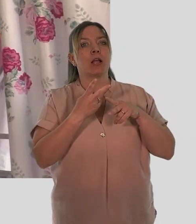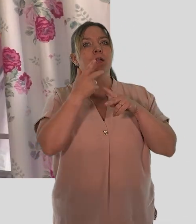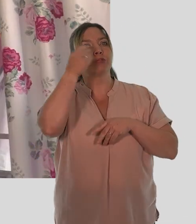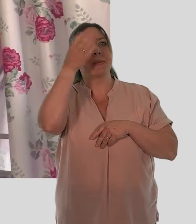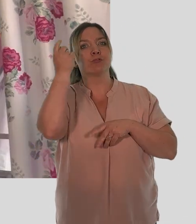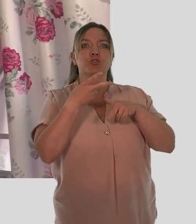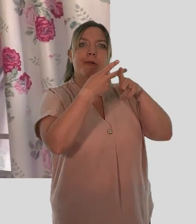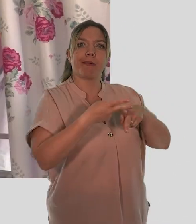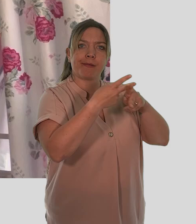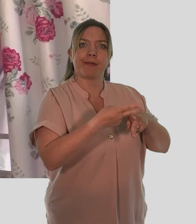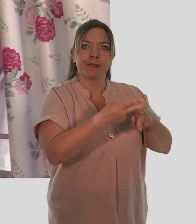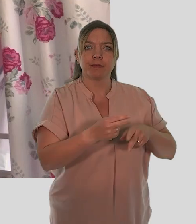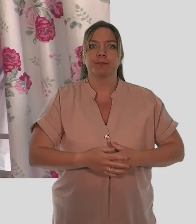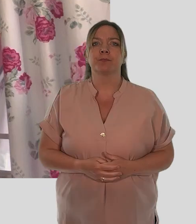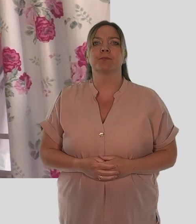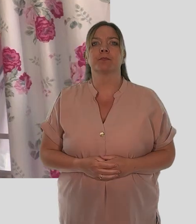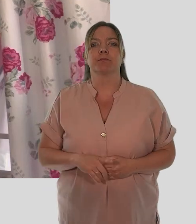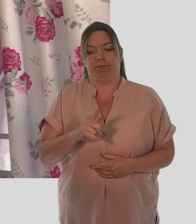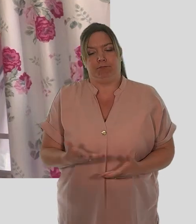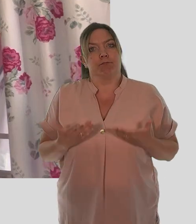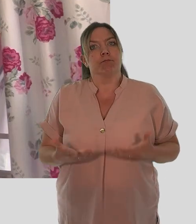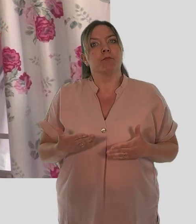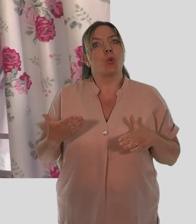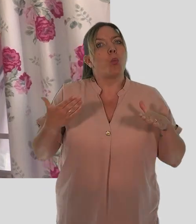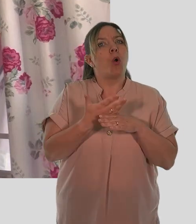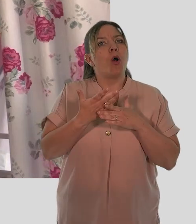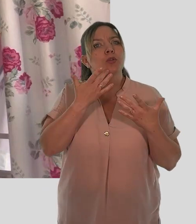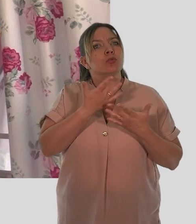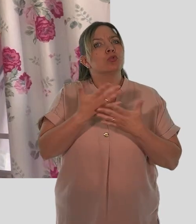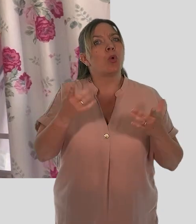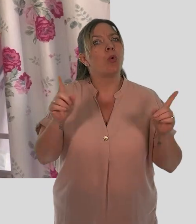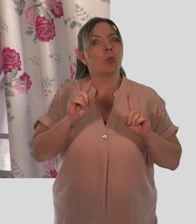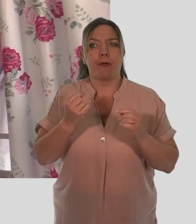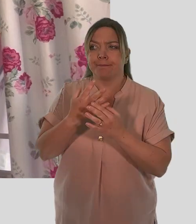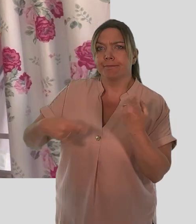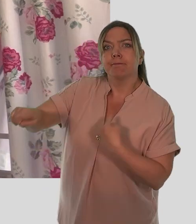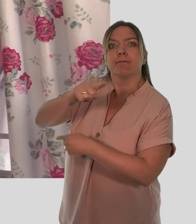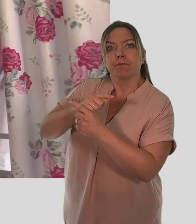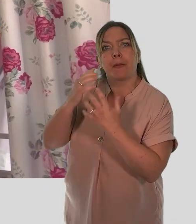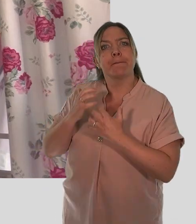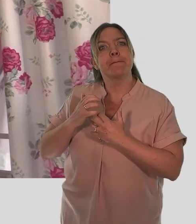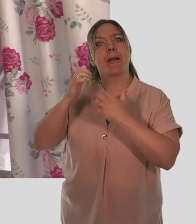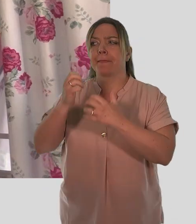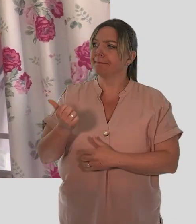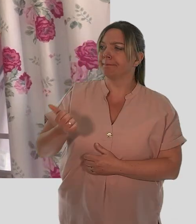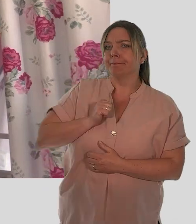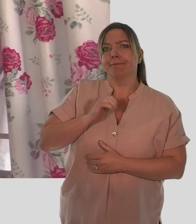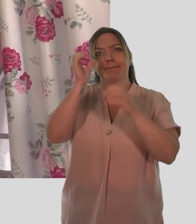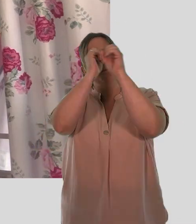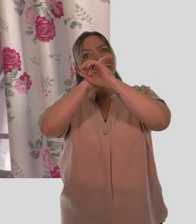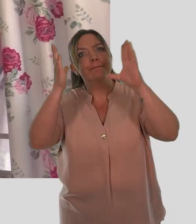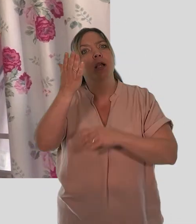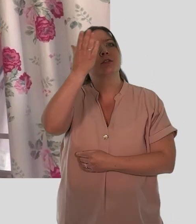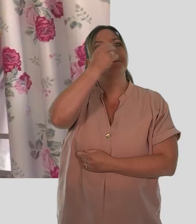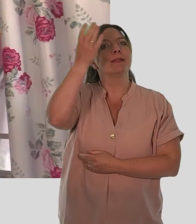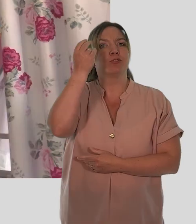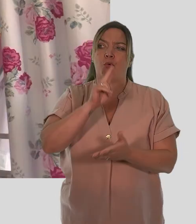Existing work shows a permanent misconception among the public that dementia is a normal part of ageing and is not preventable.